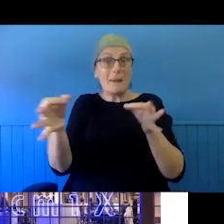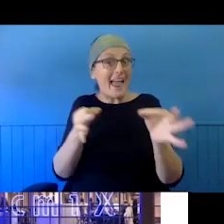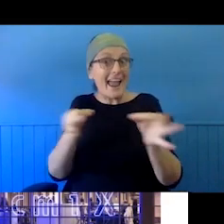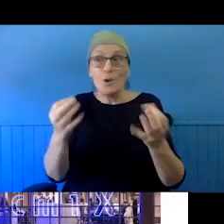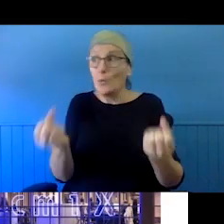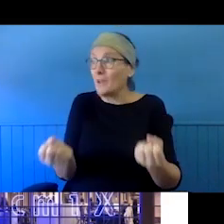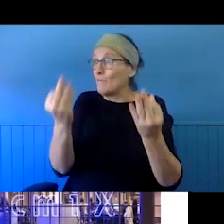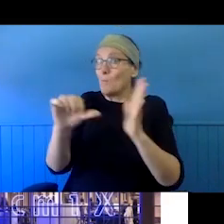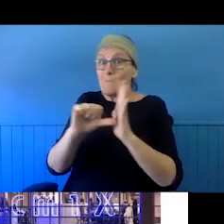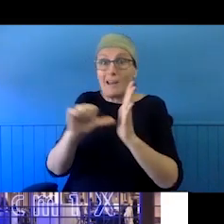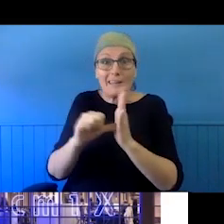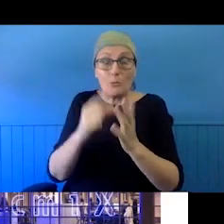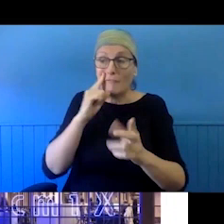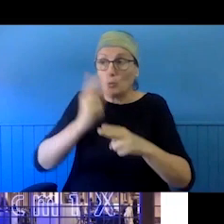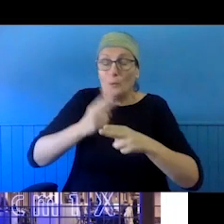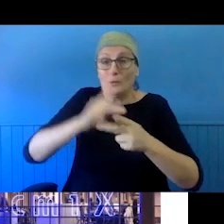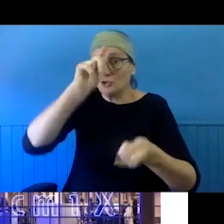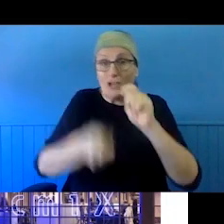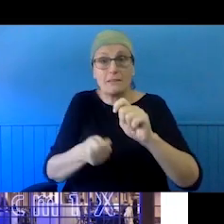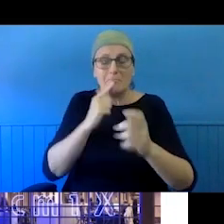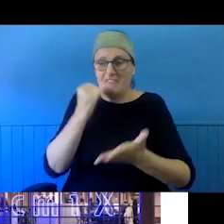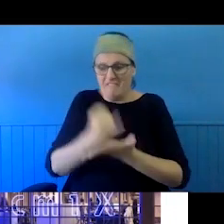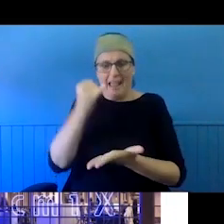fail fast and move on, that can be a really good thing. So there's a